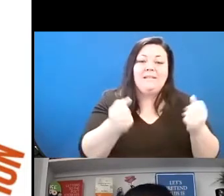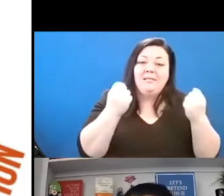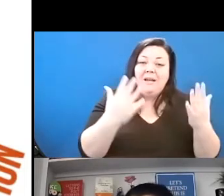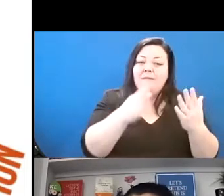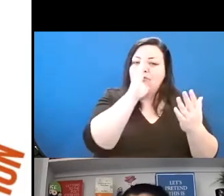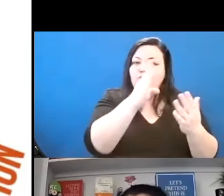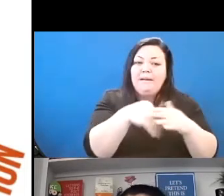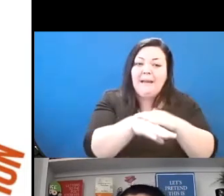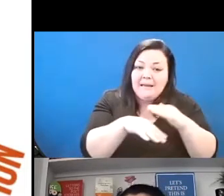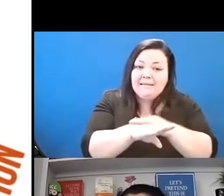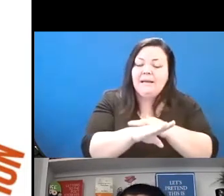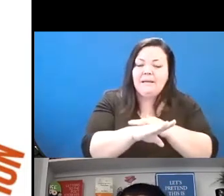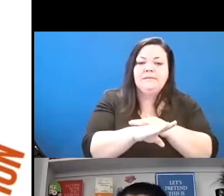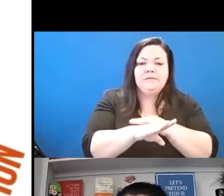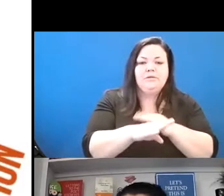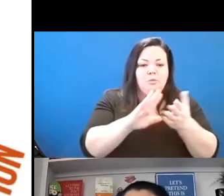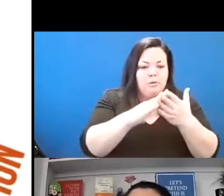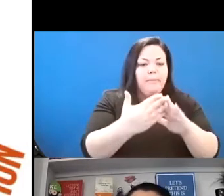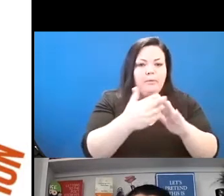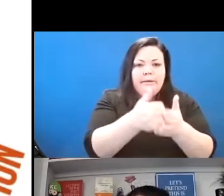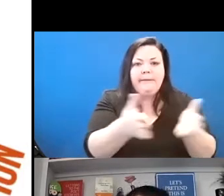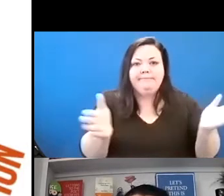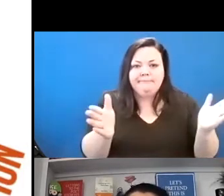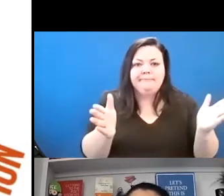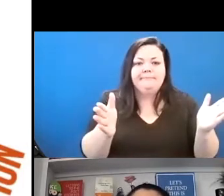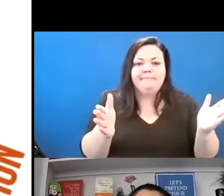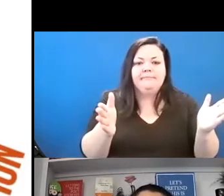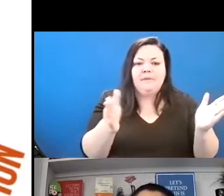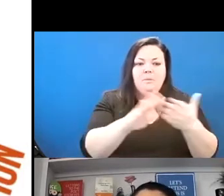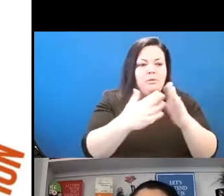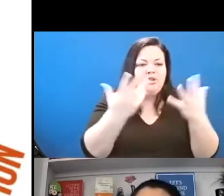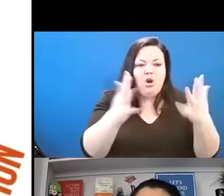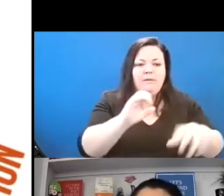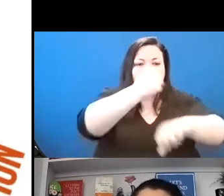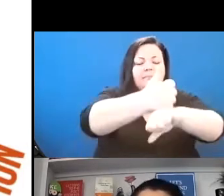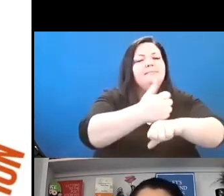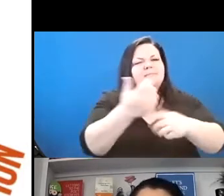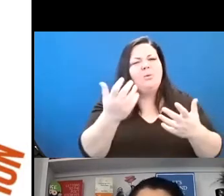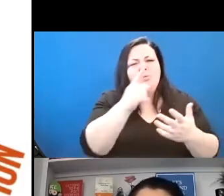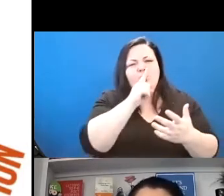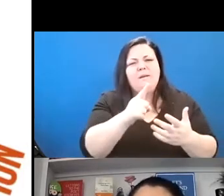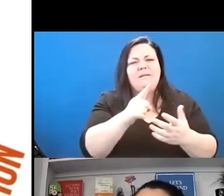to a community that's already built um so there are a lot of advantages to fan fiction but how